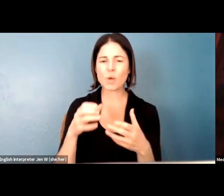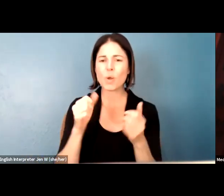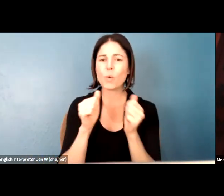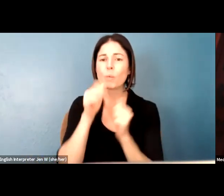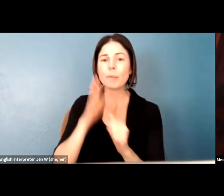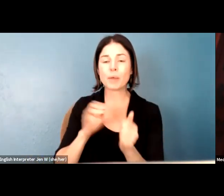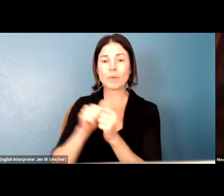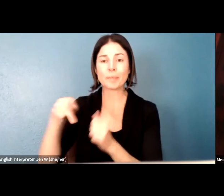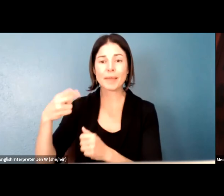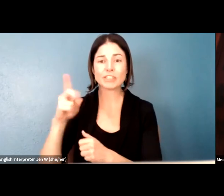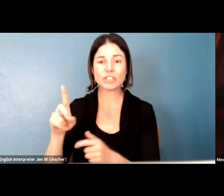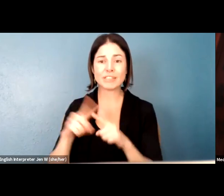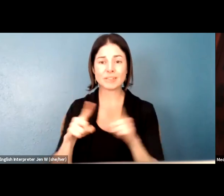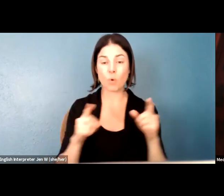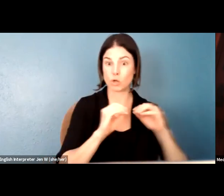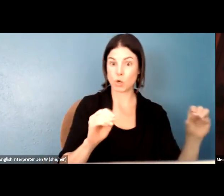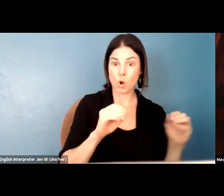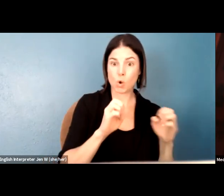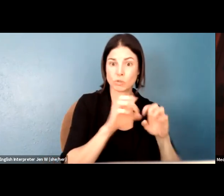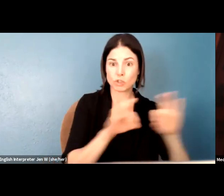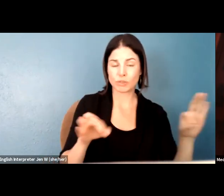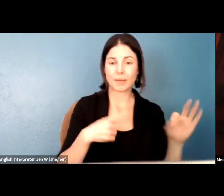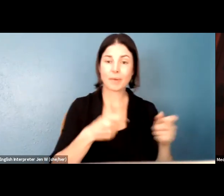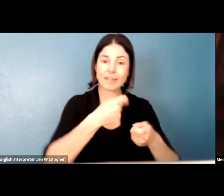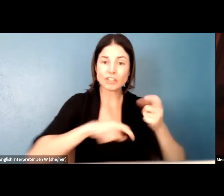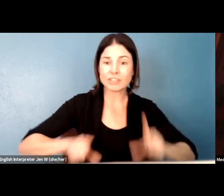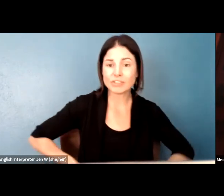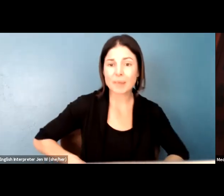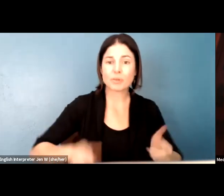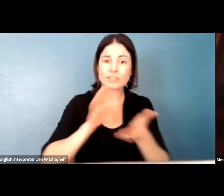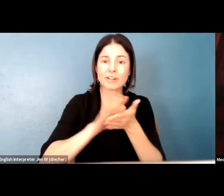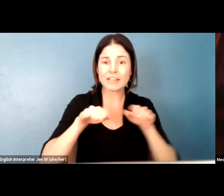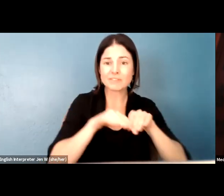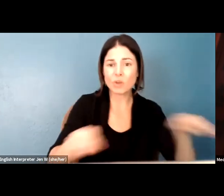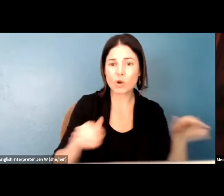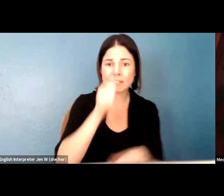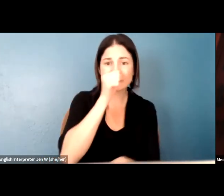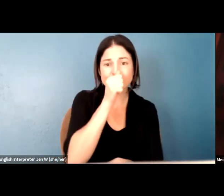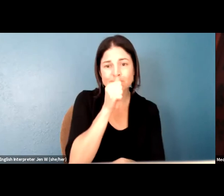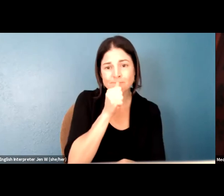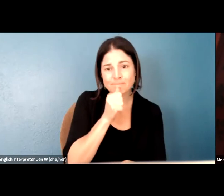sweep floors and flip burgers and change diapers with wisdom beaming through clenched teeth, the healers who the researchers